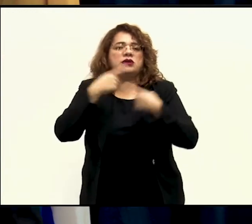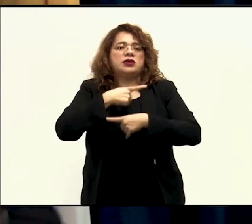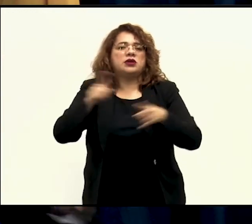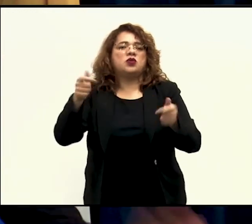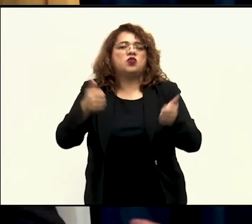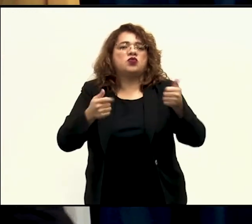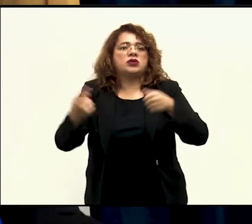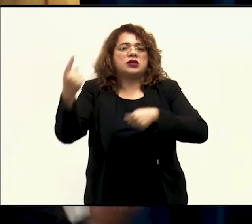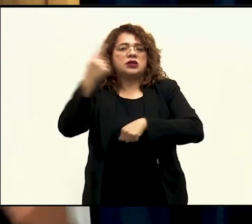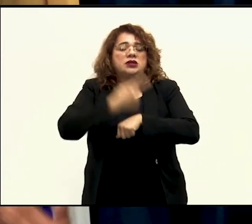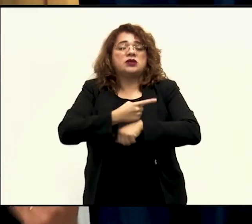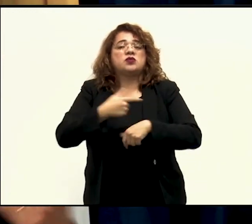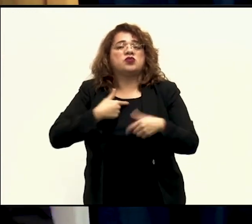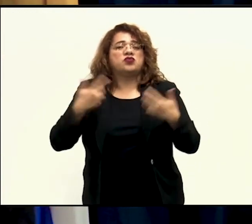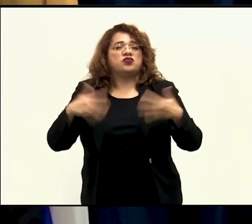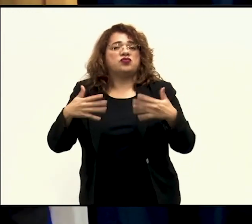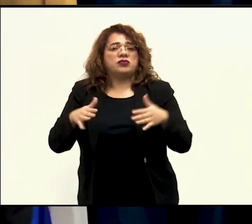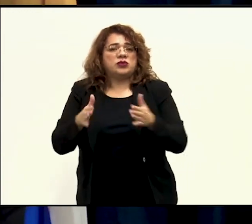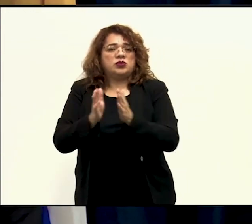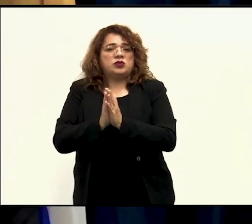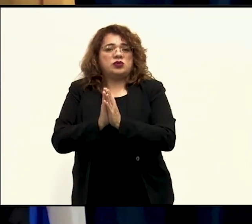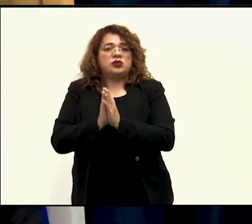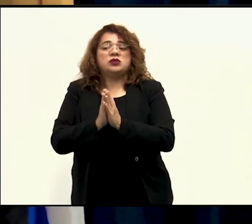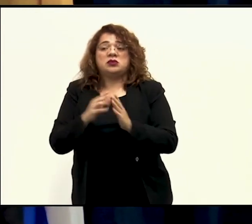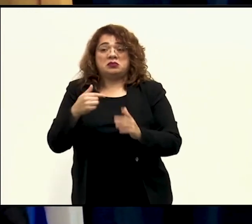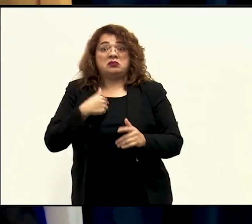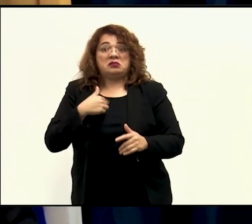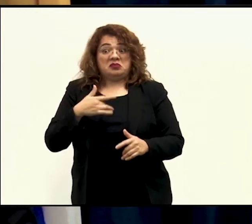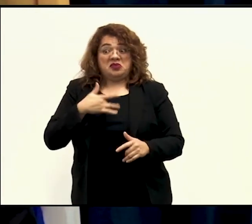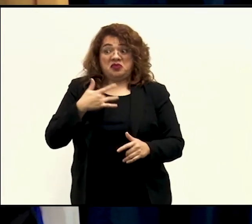But we have already made the request to come in, we think that we are there.